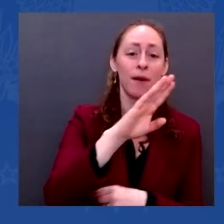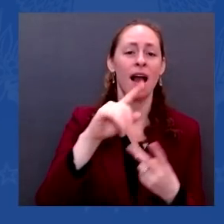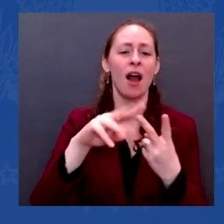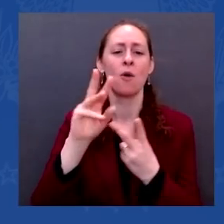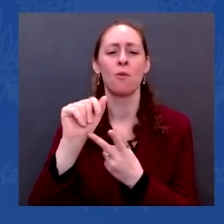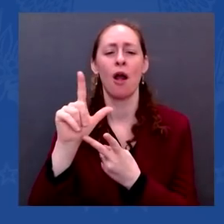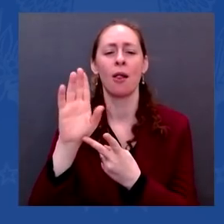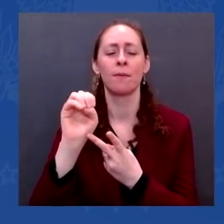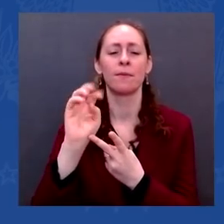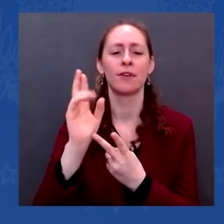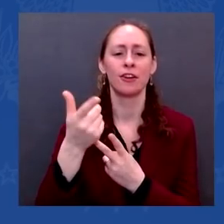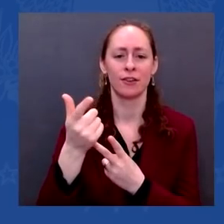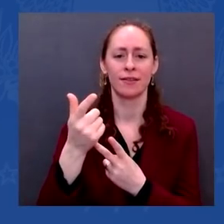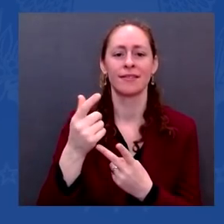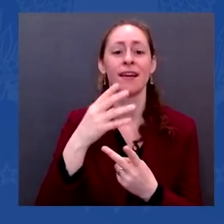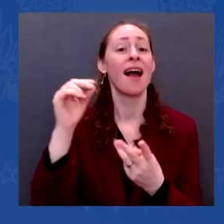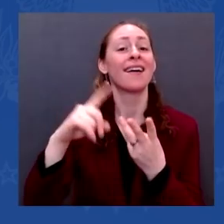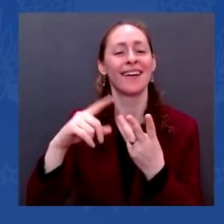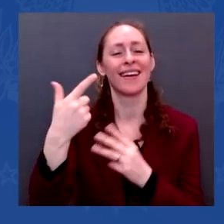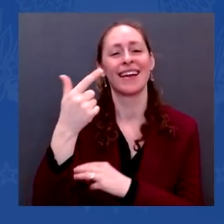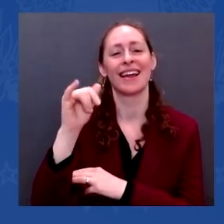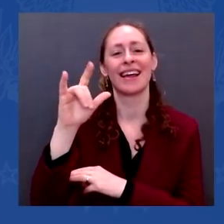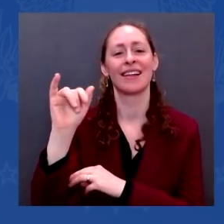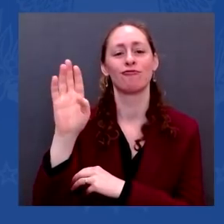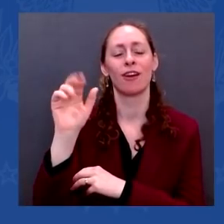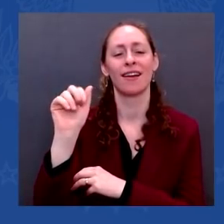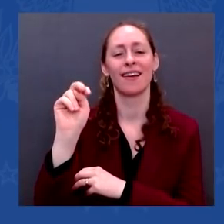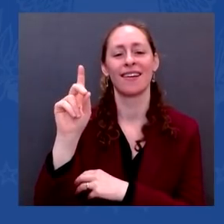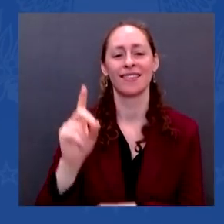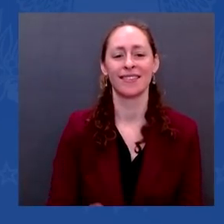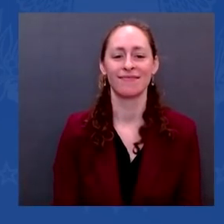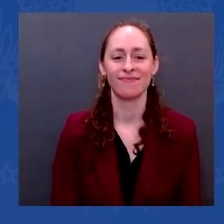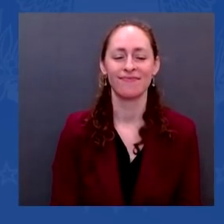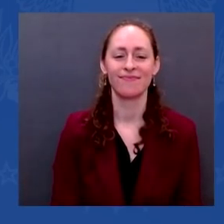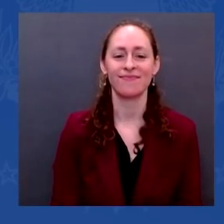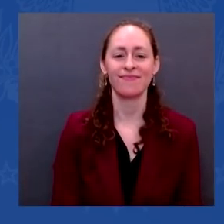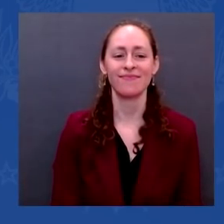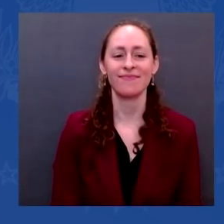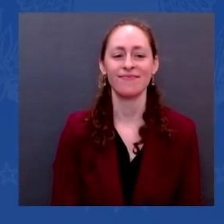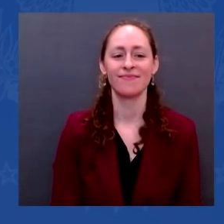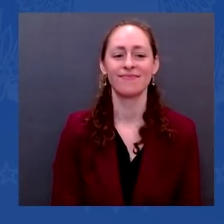So, you know -- you know of which I speak. And it's like losing a piece of your soul.